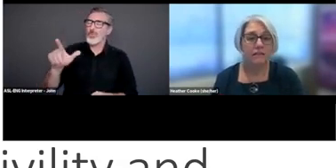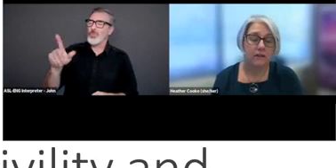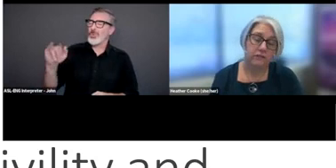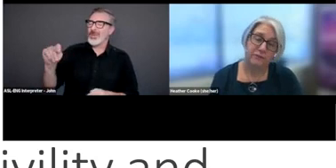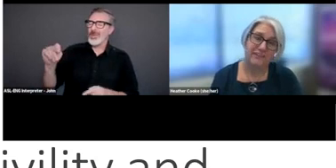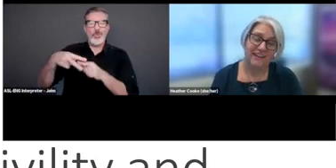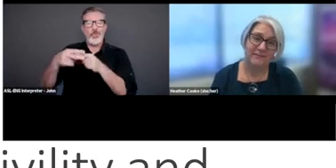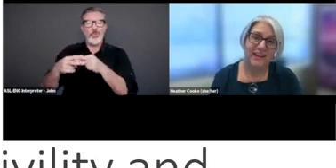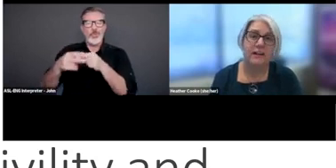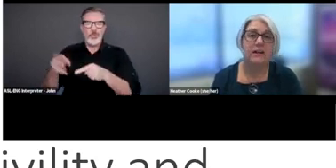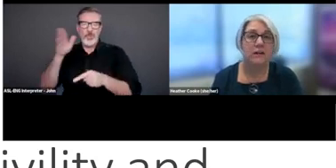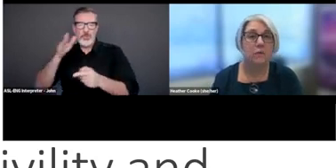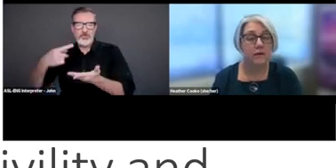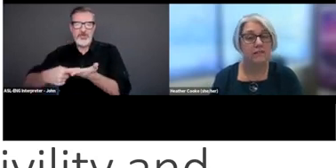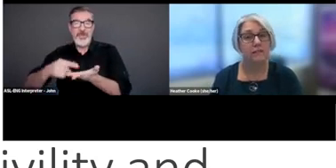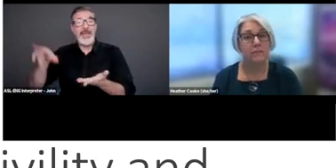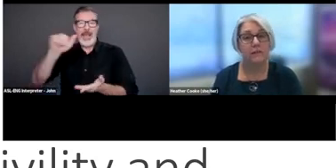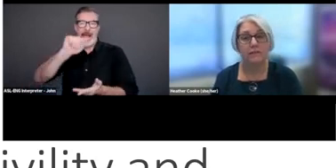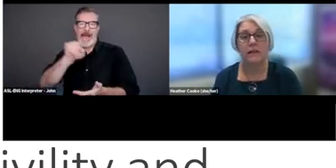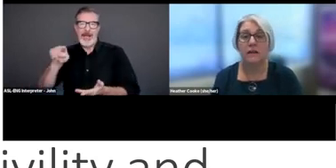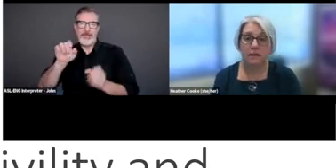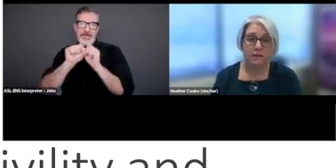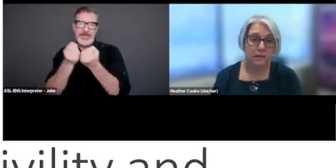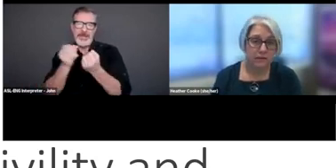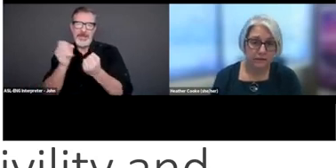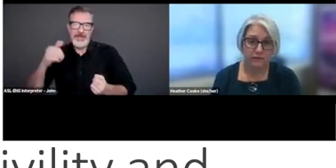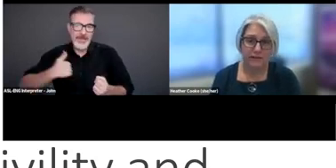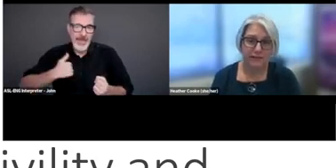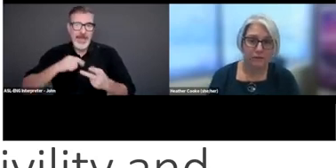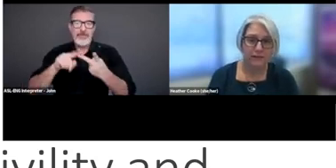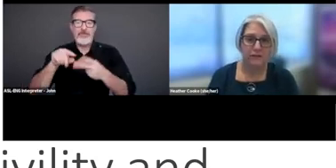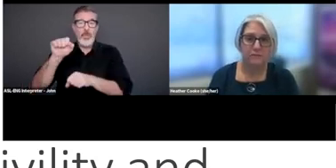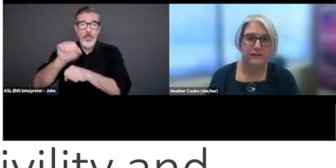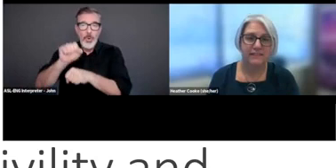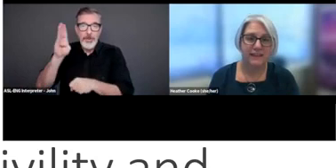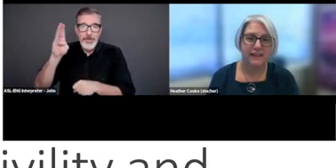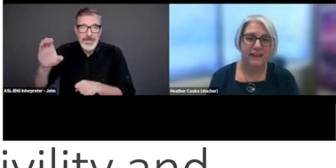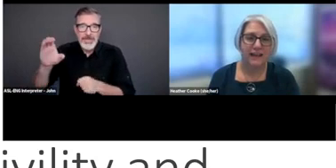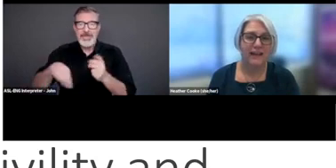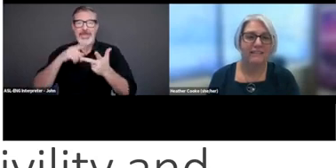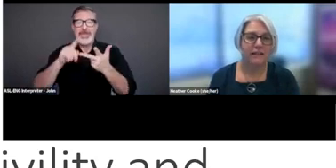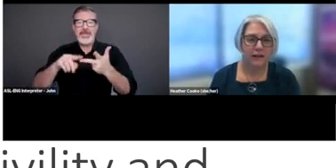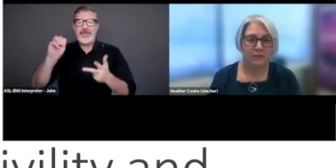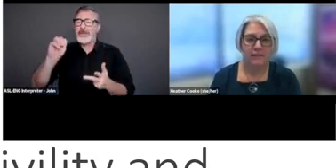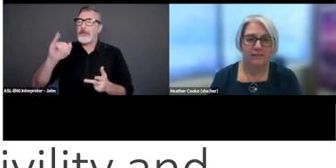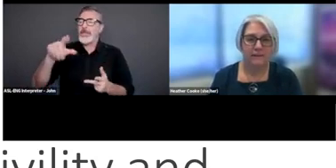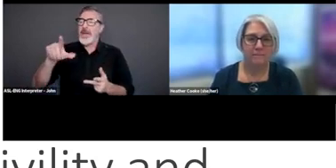today and that's the Alzheimer's Society of Canada Work SAFE BC Michael Smith Health Research BC and Safe Care BC